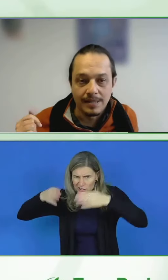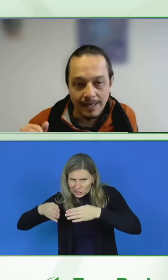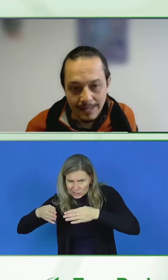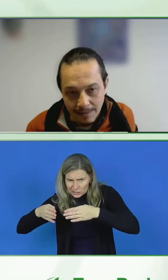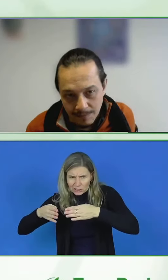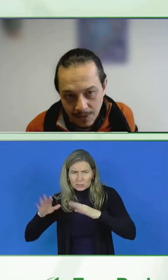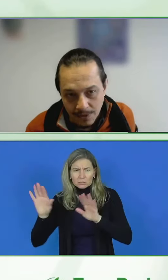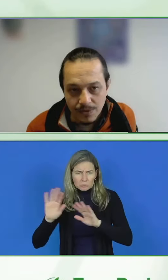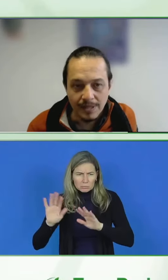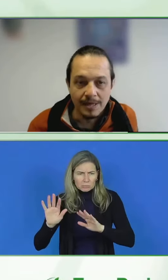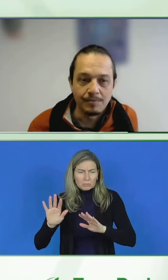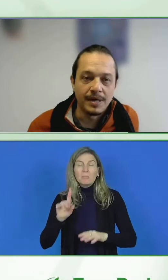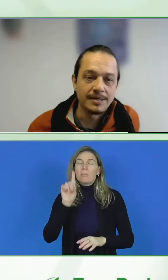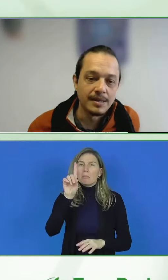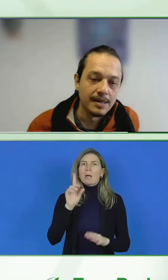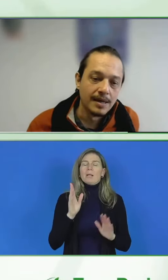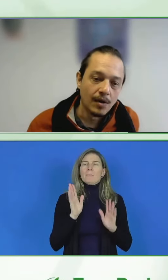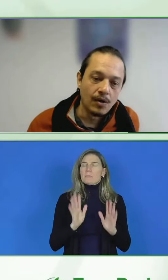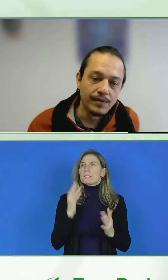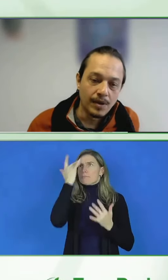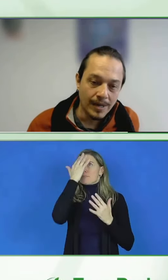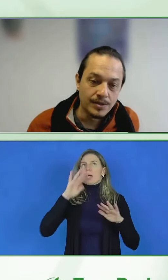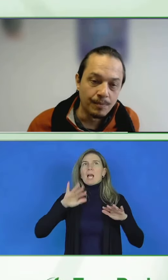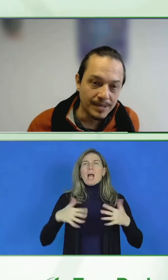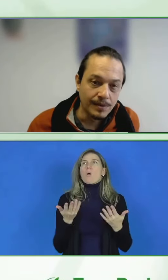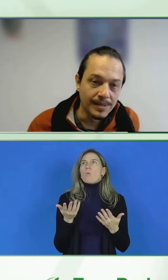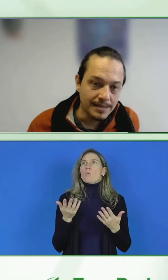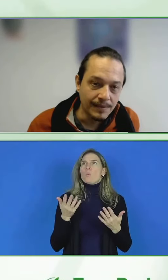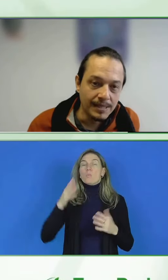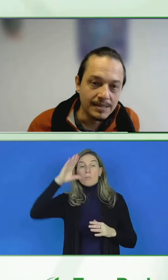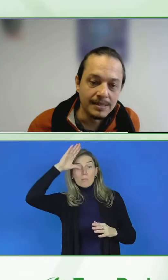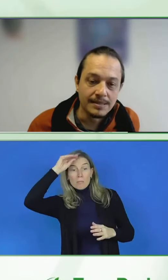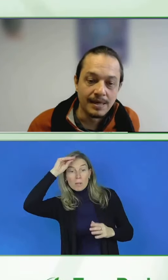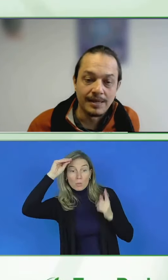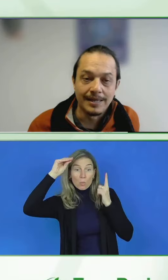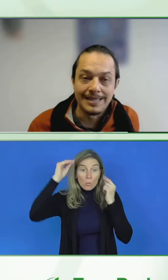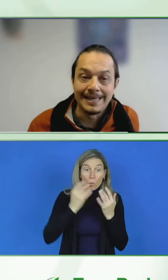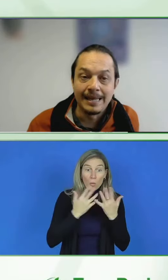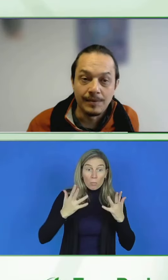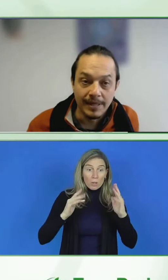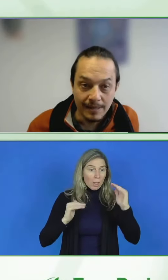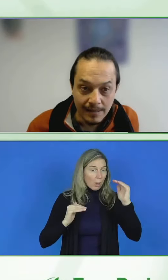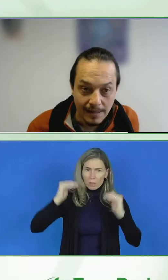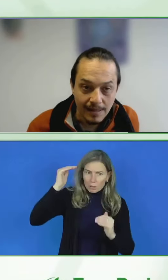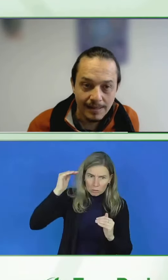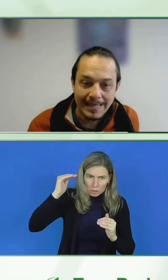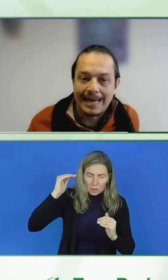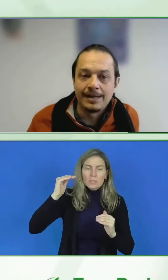that is reducing the impacts of people with disabilities and the